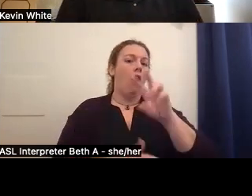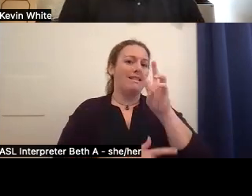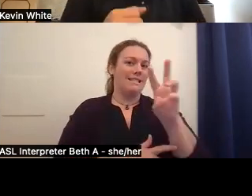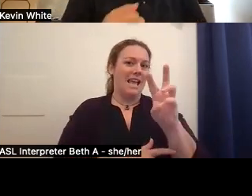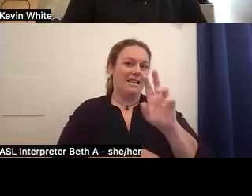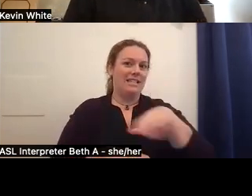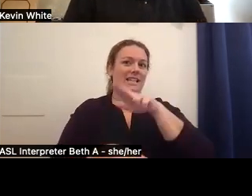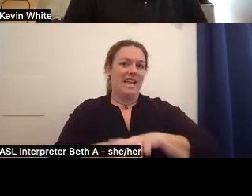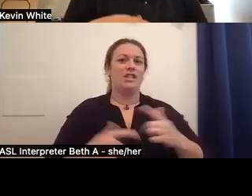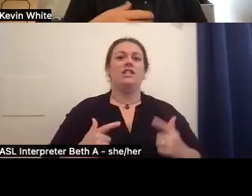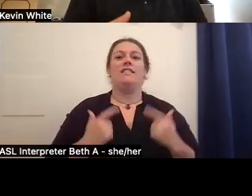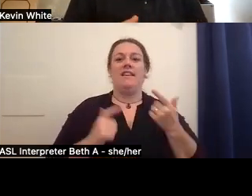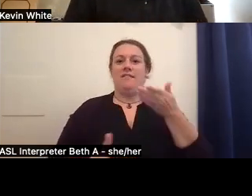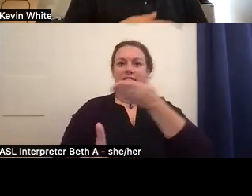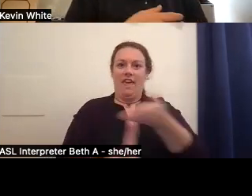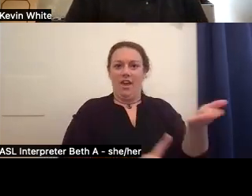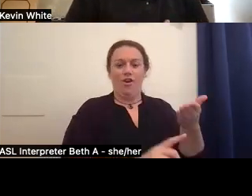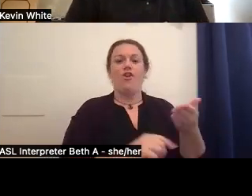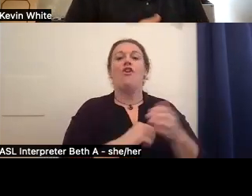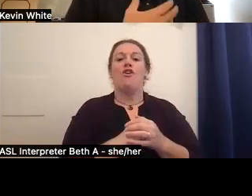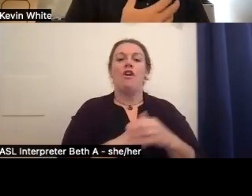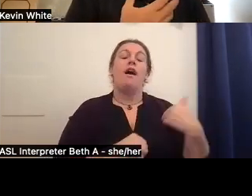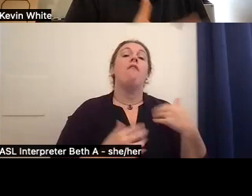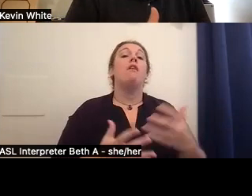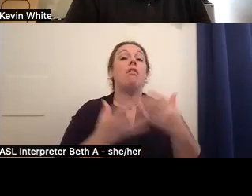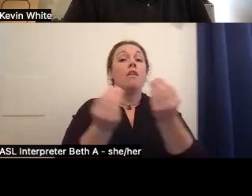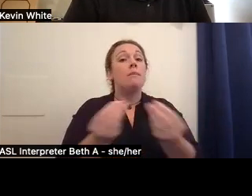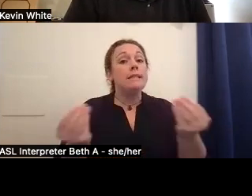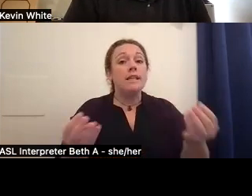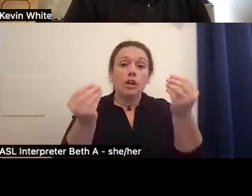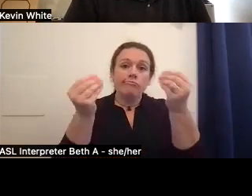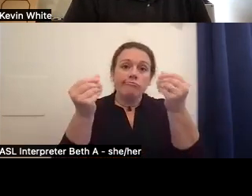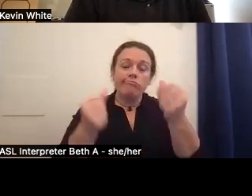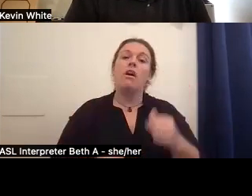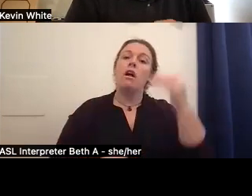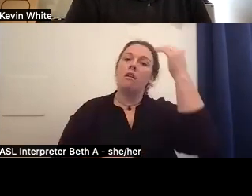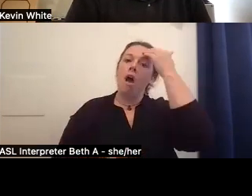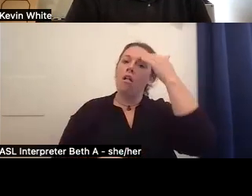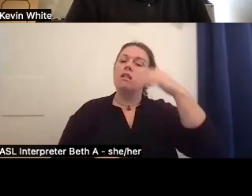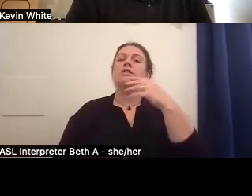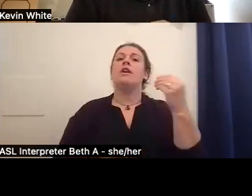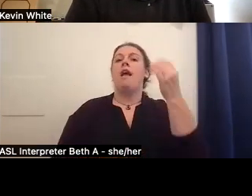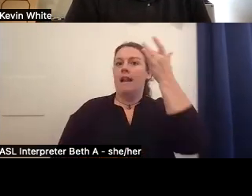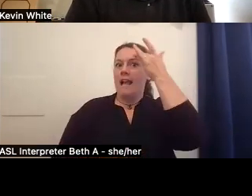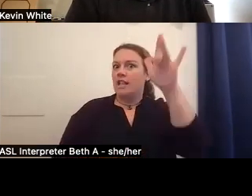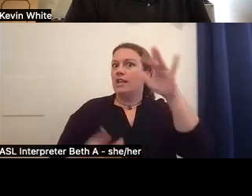material knowledge and know-how and intellectual um stories that are part of it in the community,